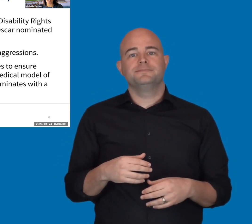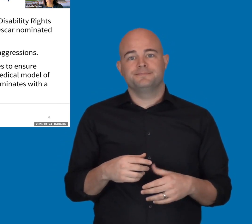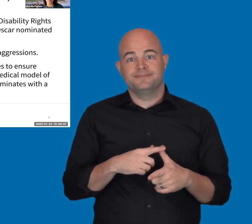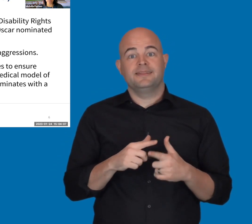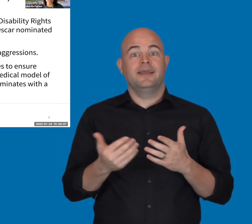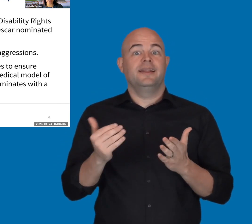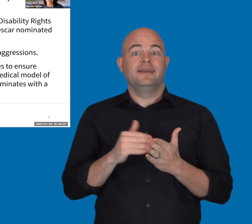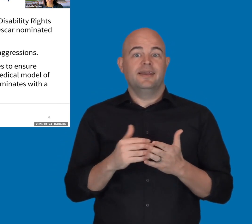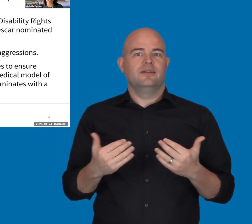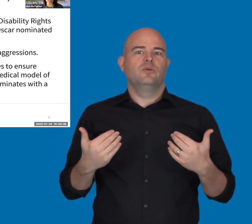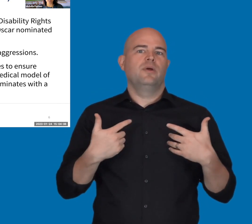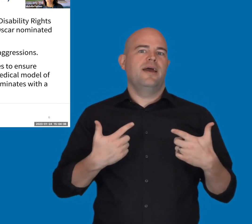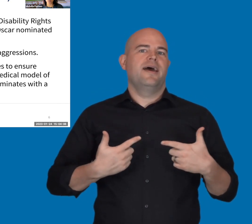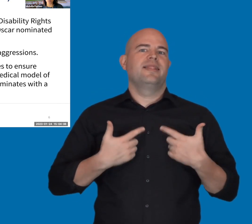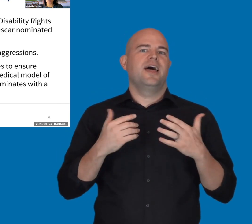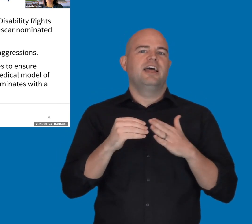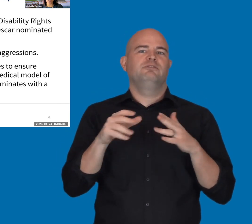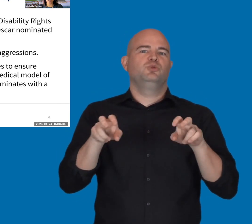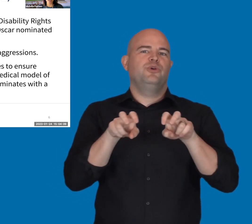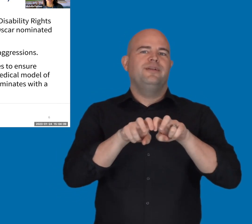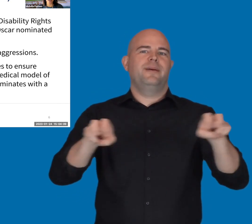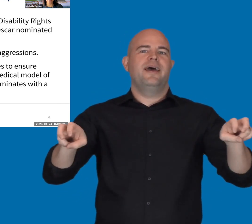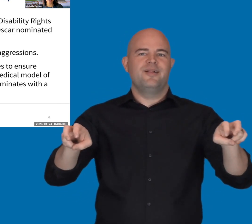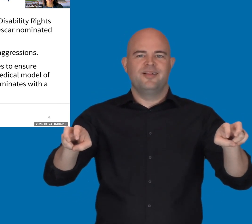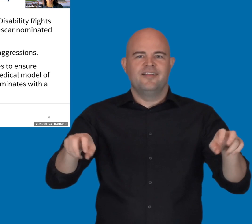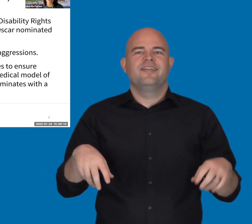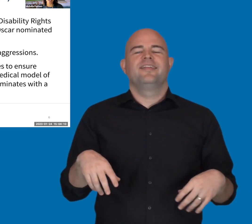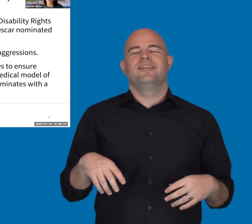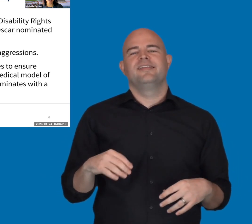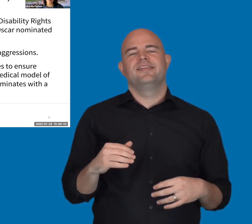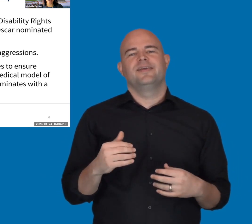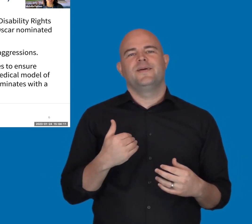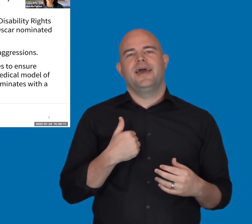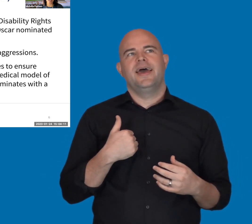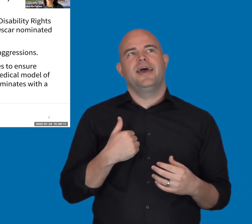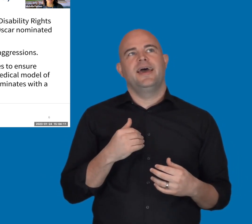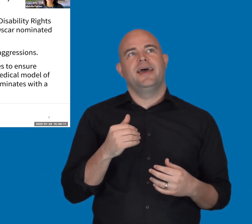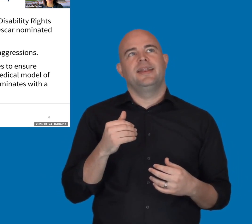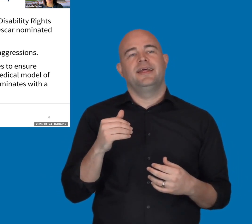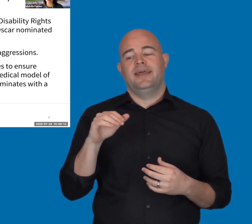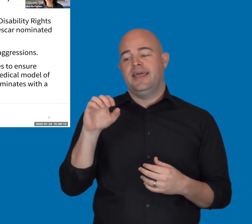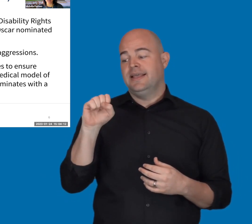You know, we didn't go too-too in depth, but just so that staff